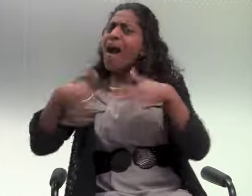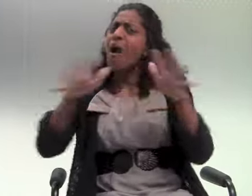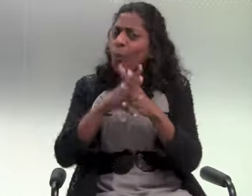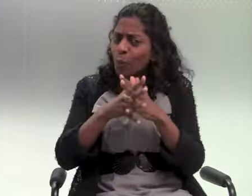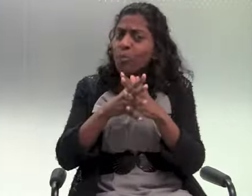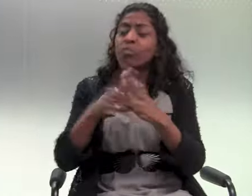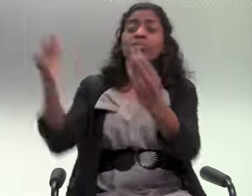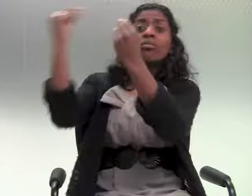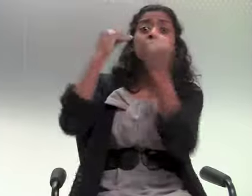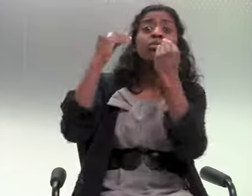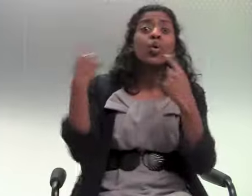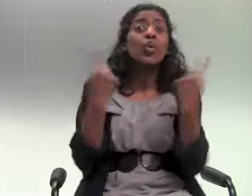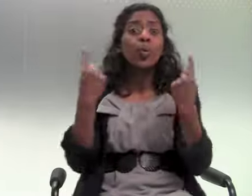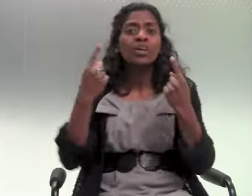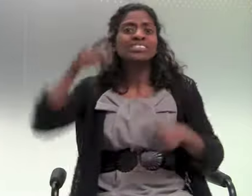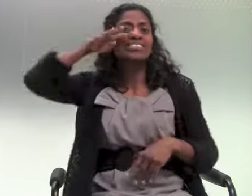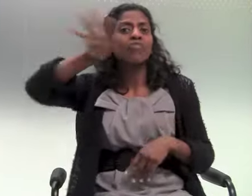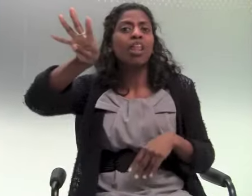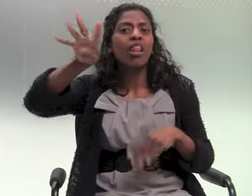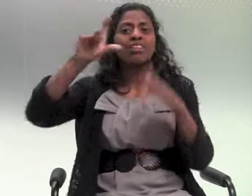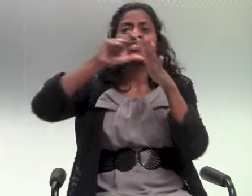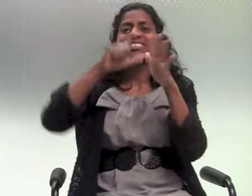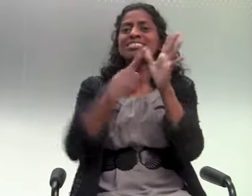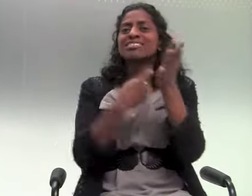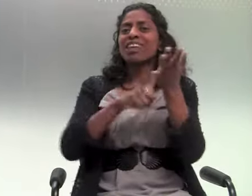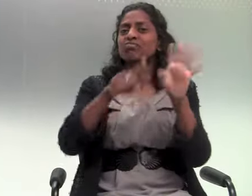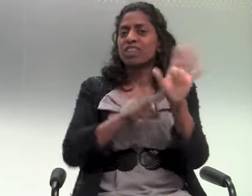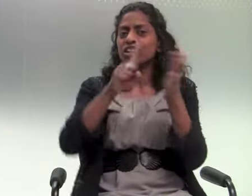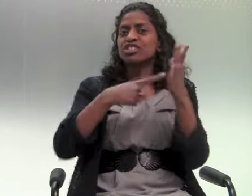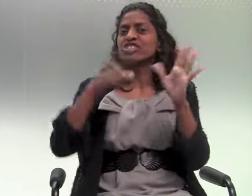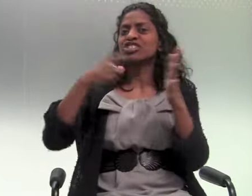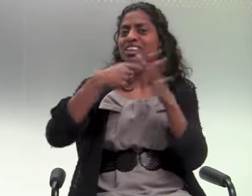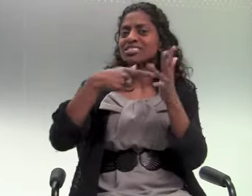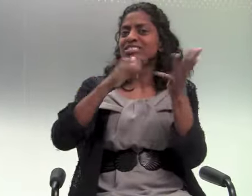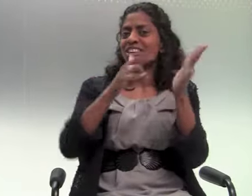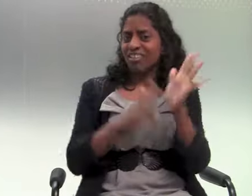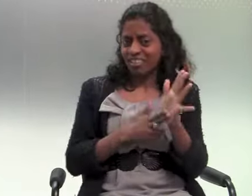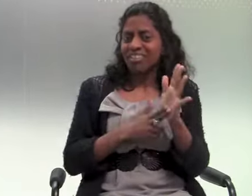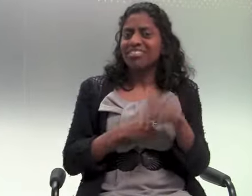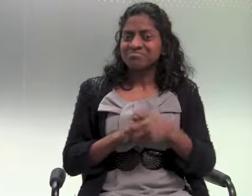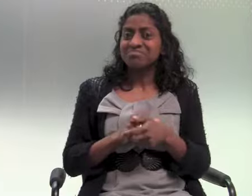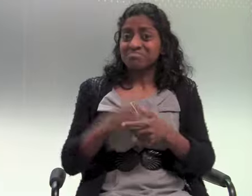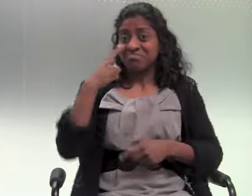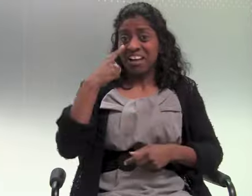of the 'Frozen' script. This was led by Daryl Jackson.